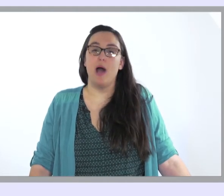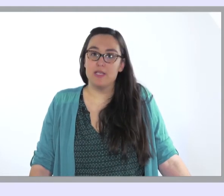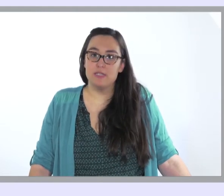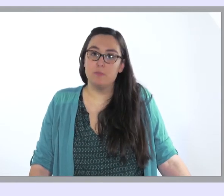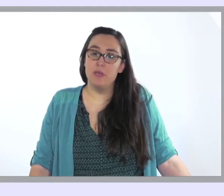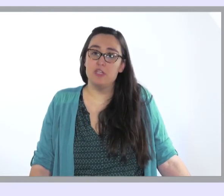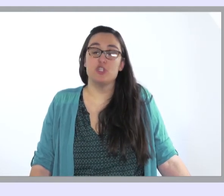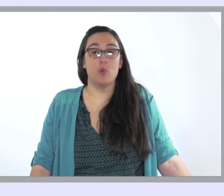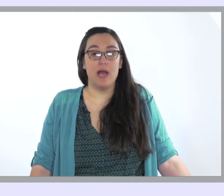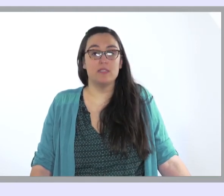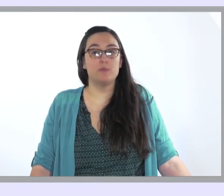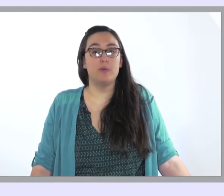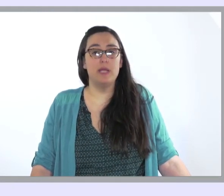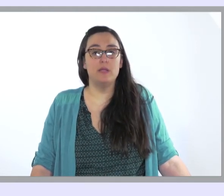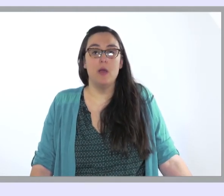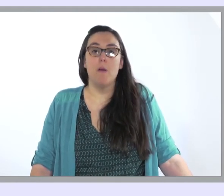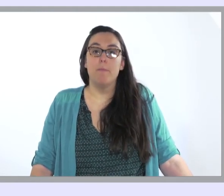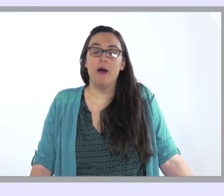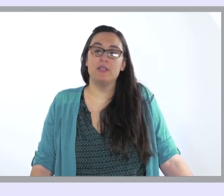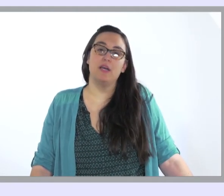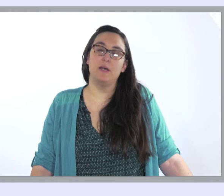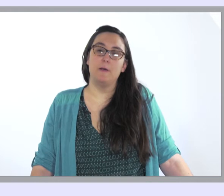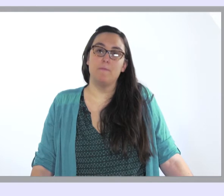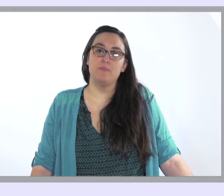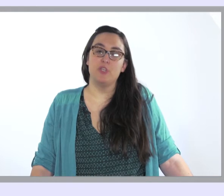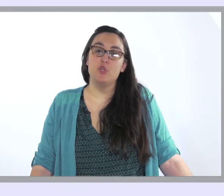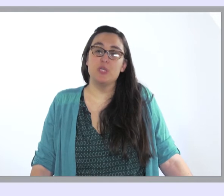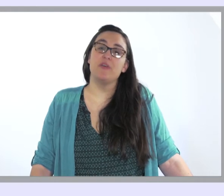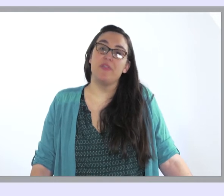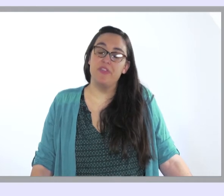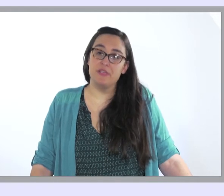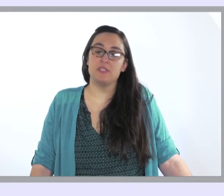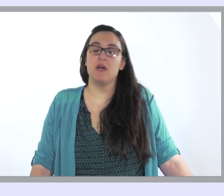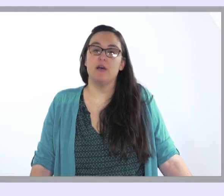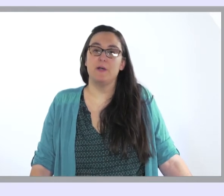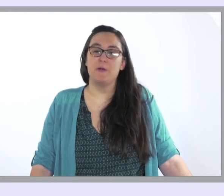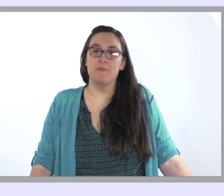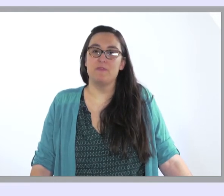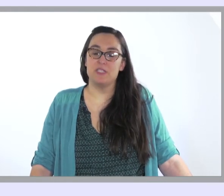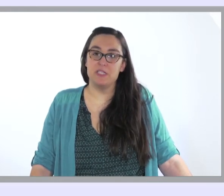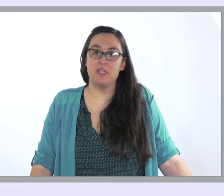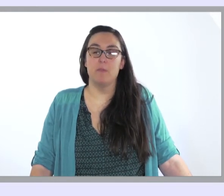to access speech and print, but using these systems